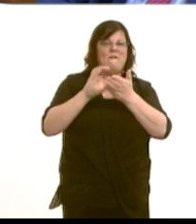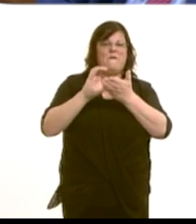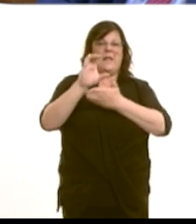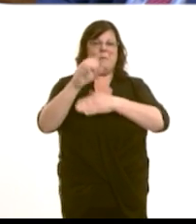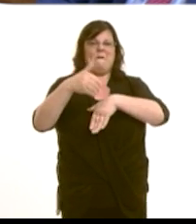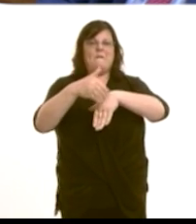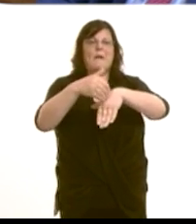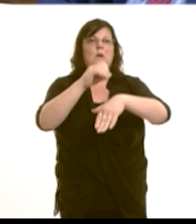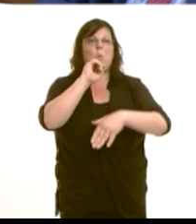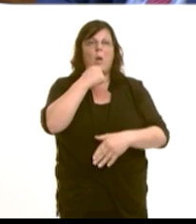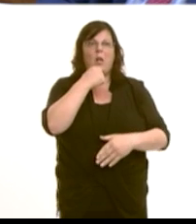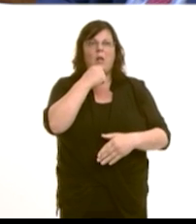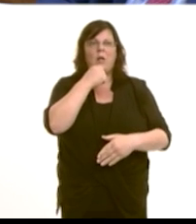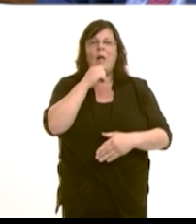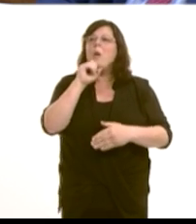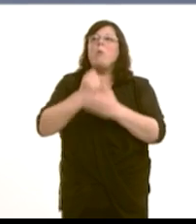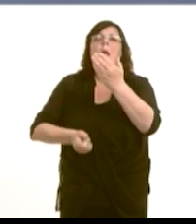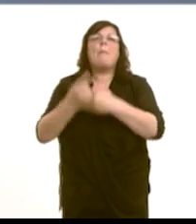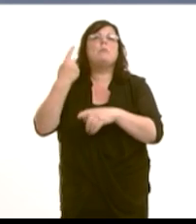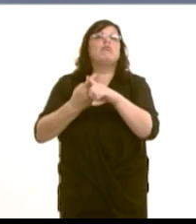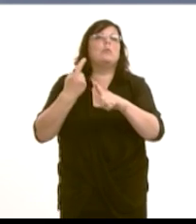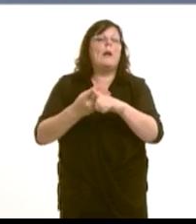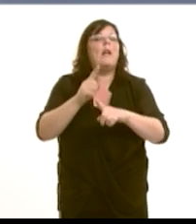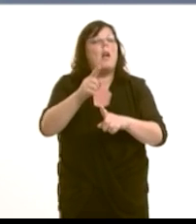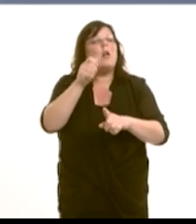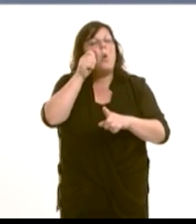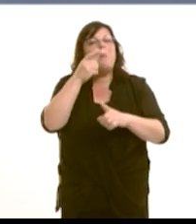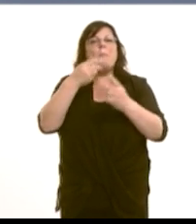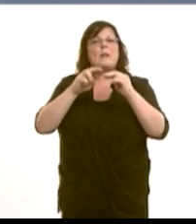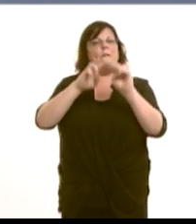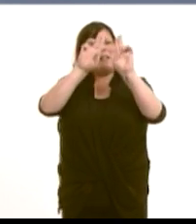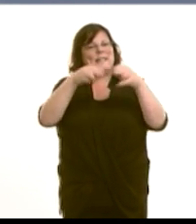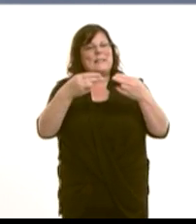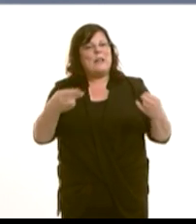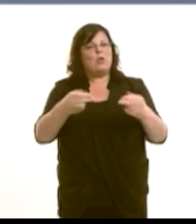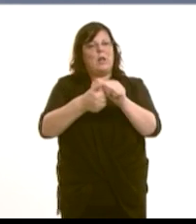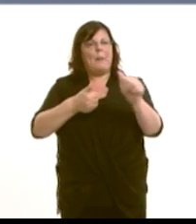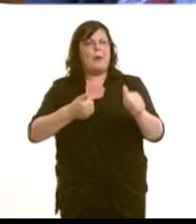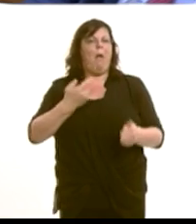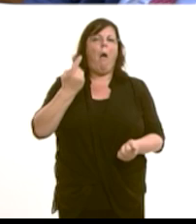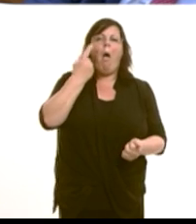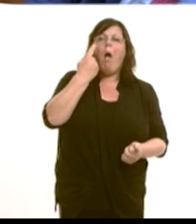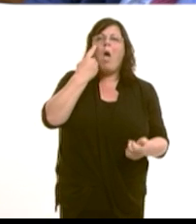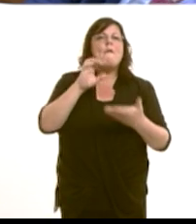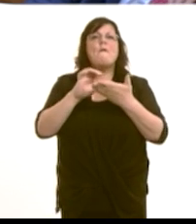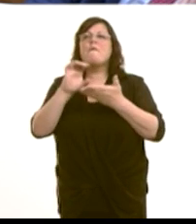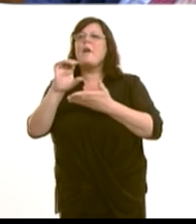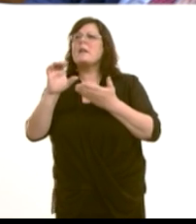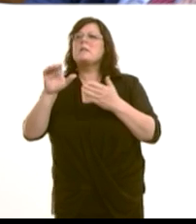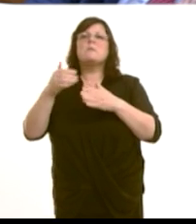It doesnít mean that they could close them overnightóof course it doesnítóbut if you are an international company, youíre more likely to invest inside a market than outside